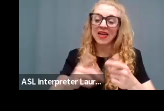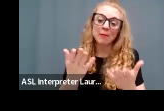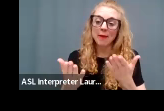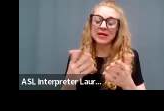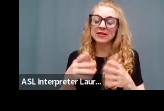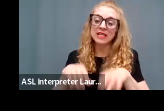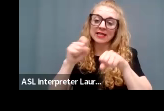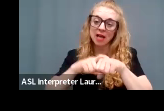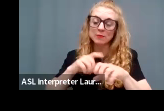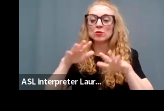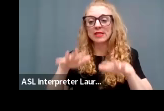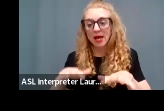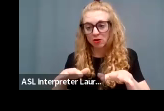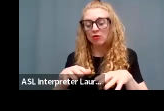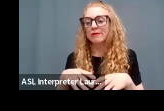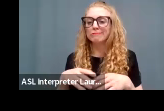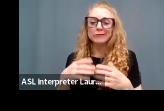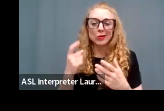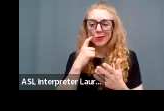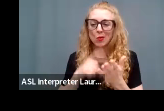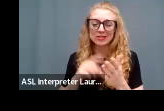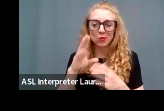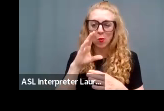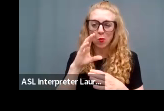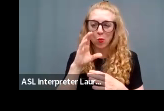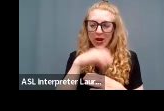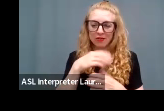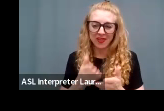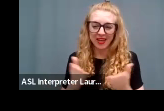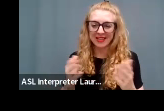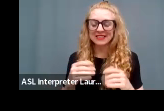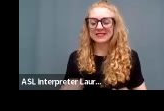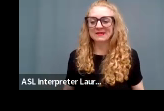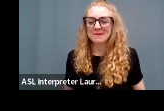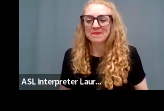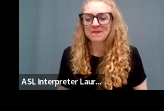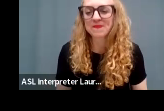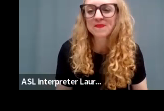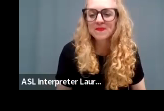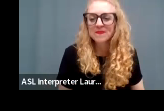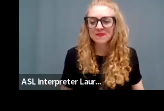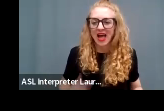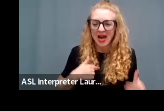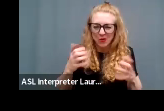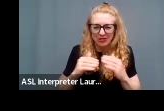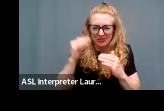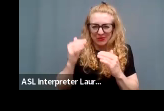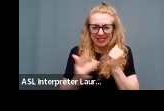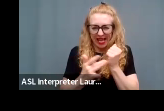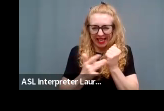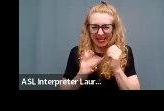it's you find some of the weirdest things so not to get too techy on people but zigbee and